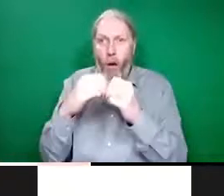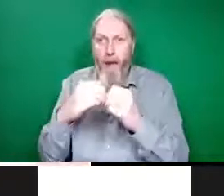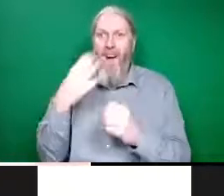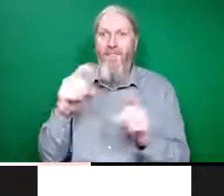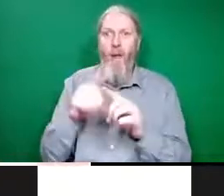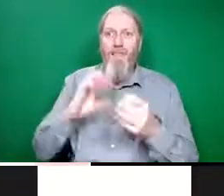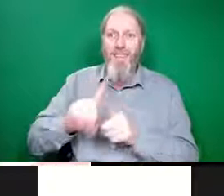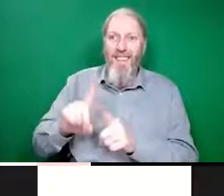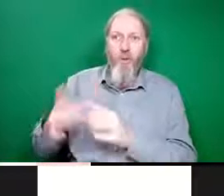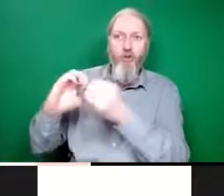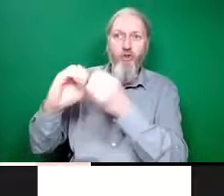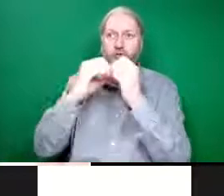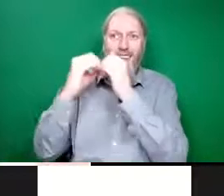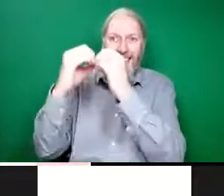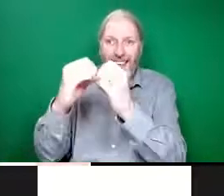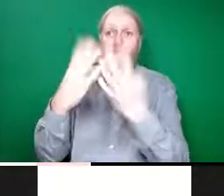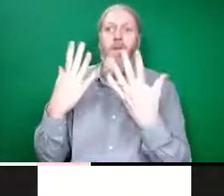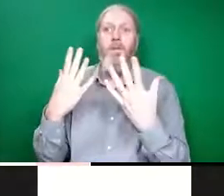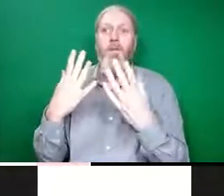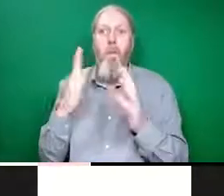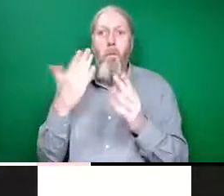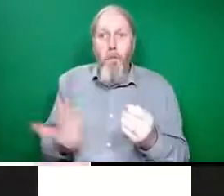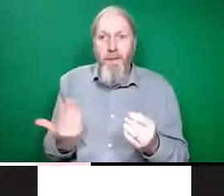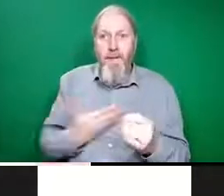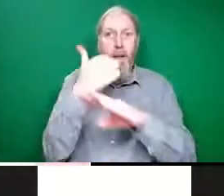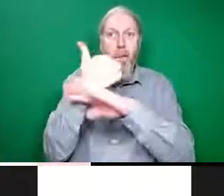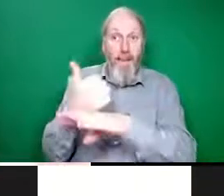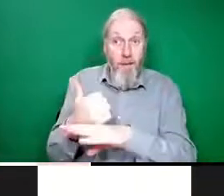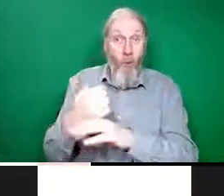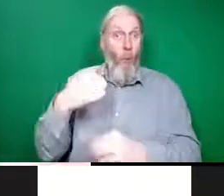lodge to come in as an anchor, who developed a of